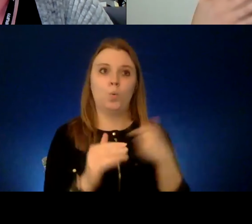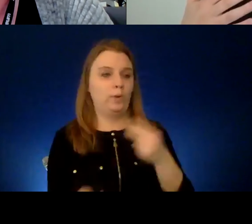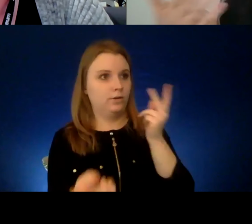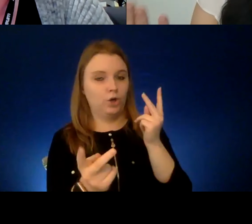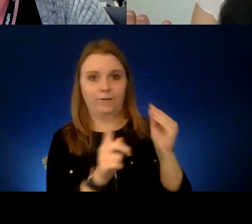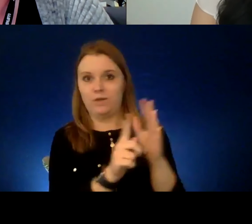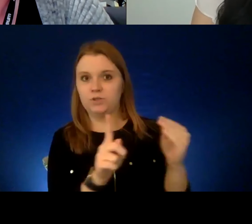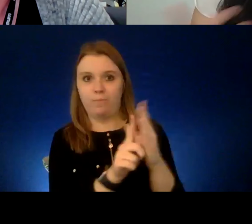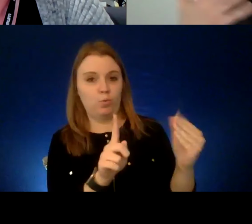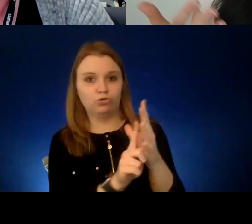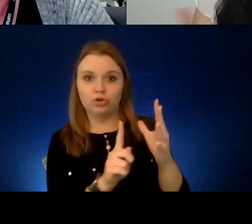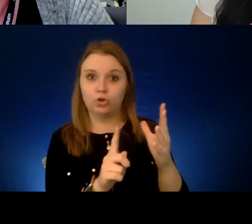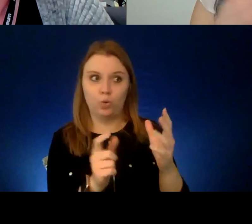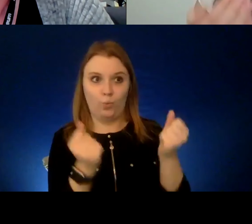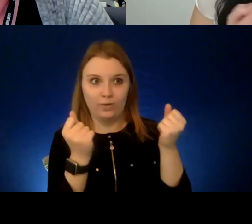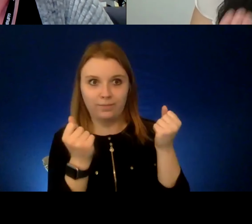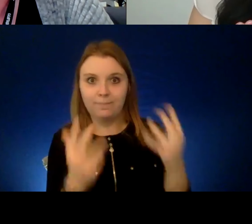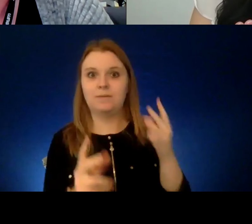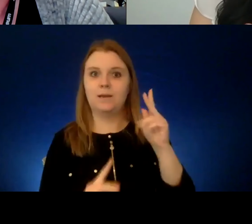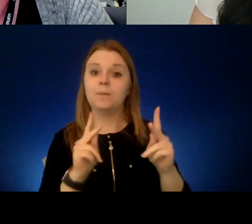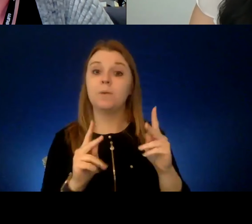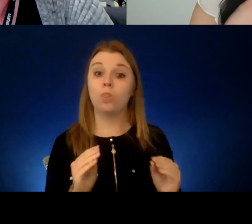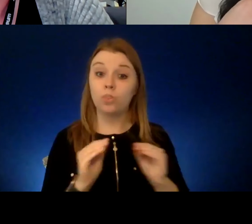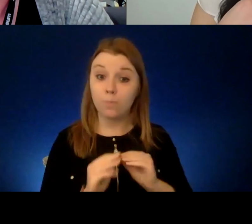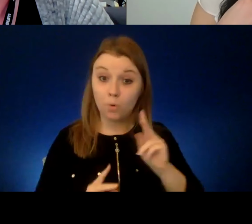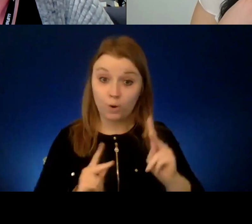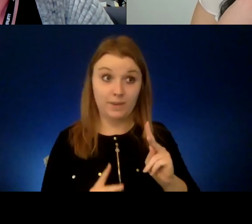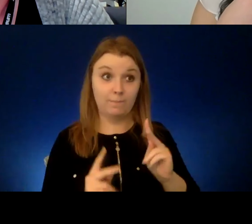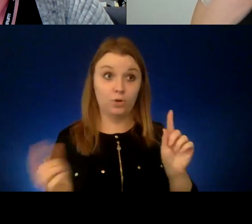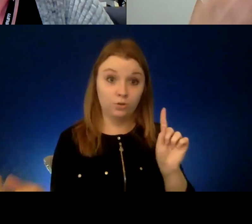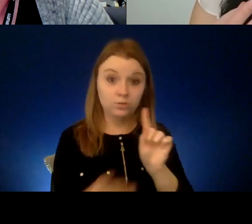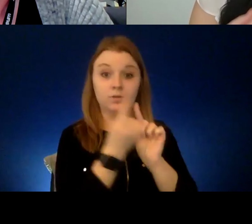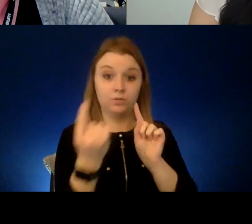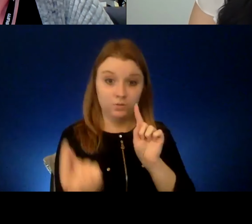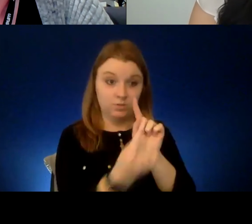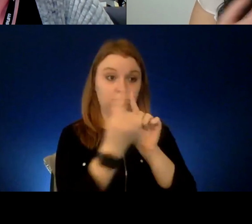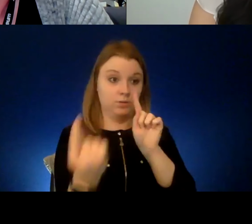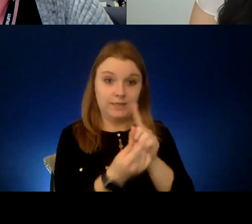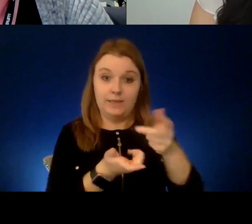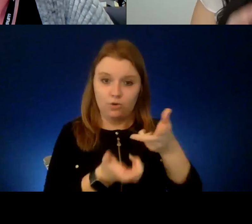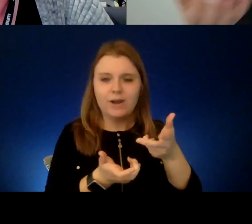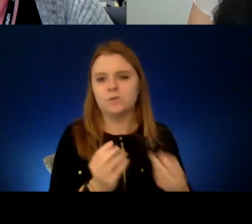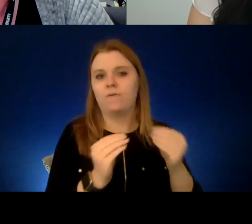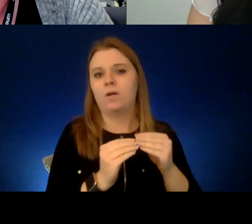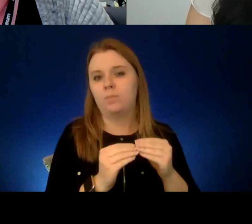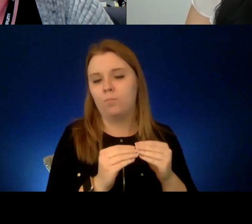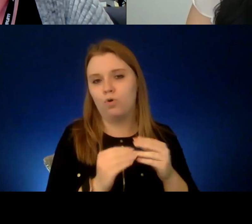and high, high, high volume. The more people you interact with, the more you're at risk to develop COVID itself.